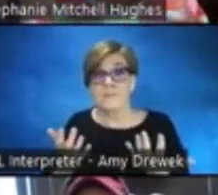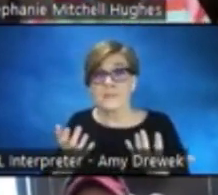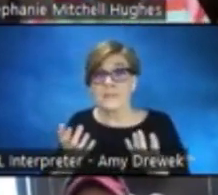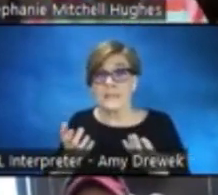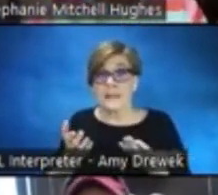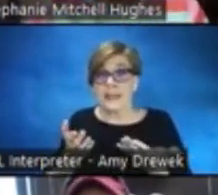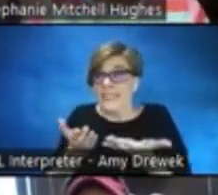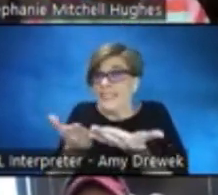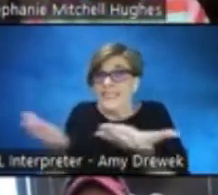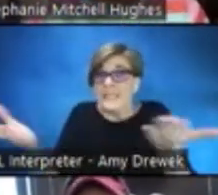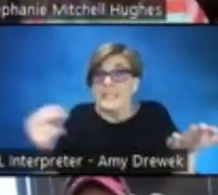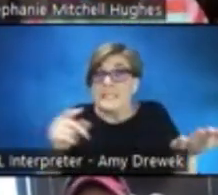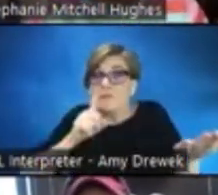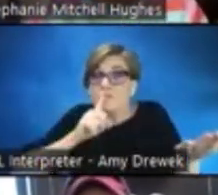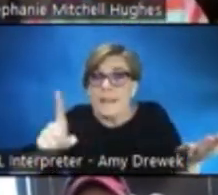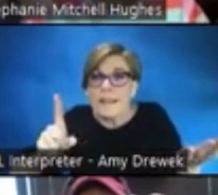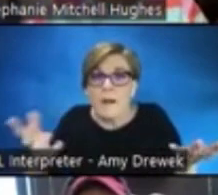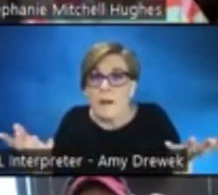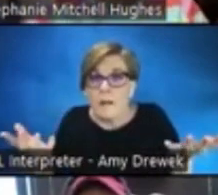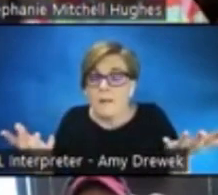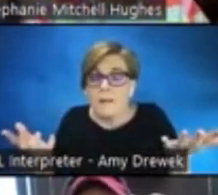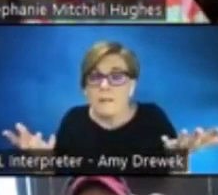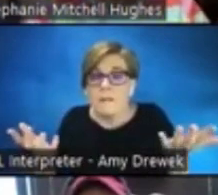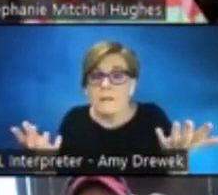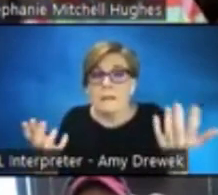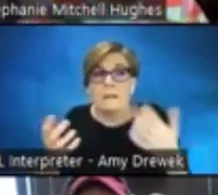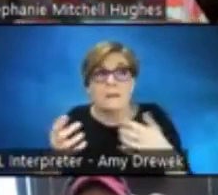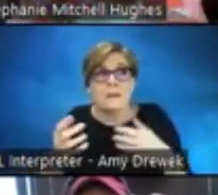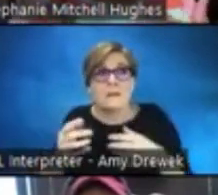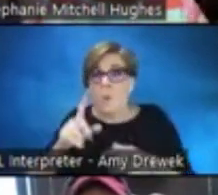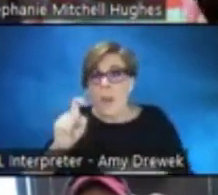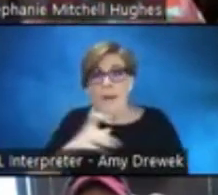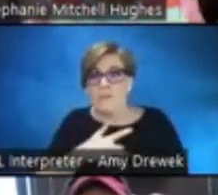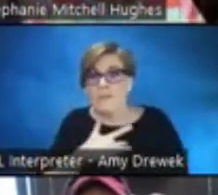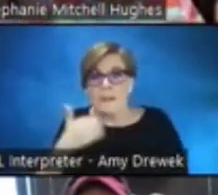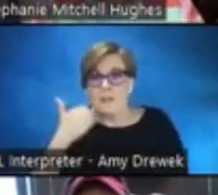NOT ANYTHING TO BE ASHAMED OF, IT IS SOMETHING THAT WE HAVE TO